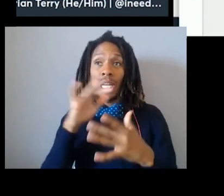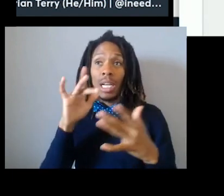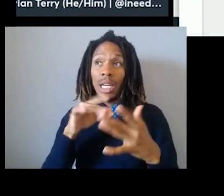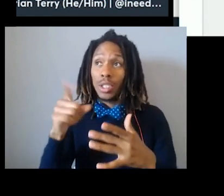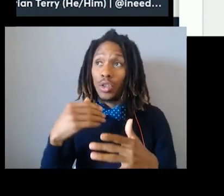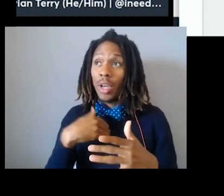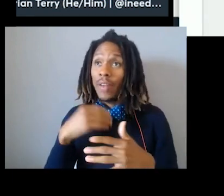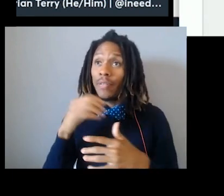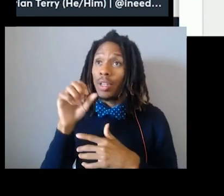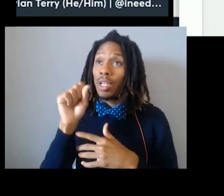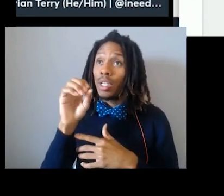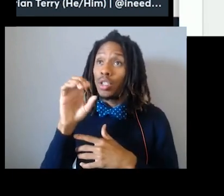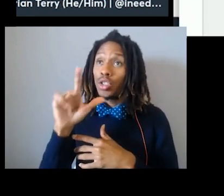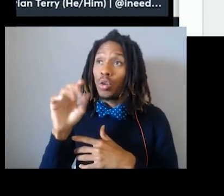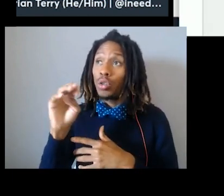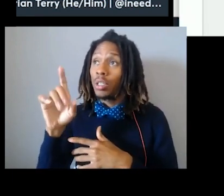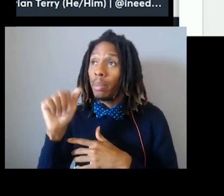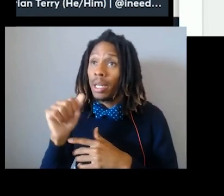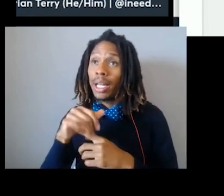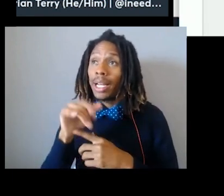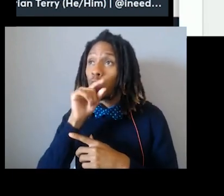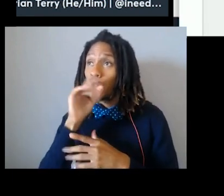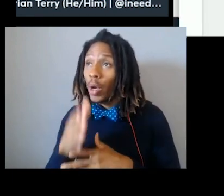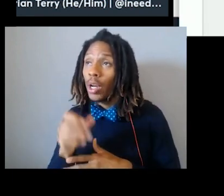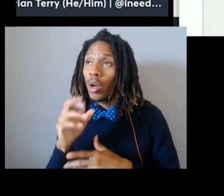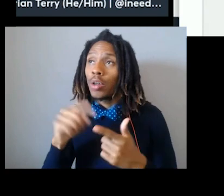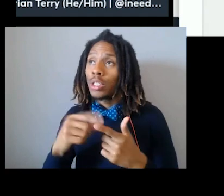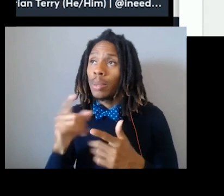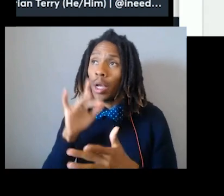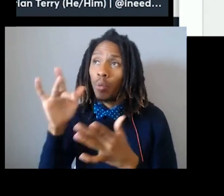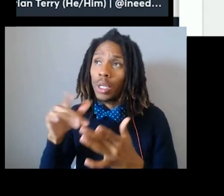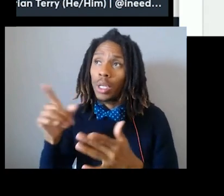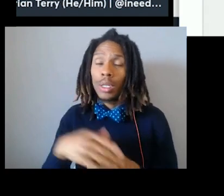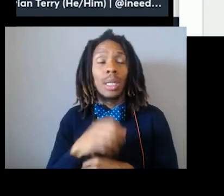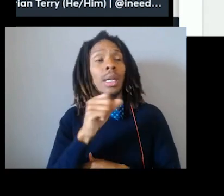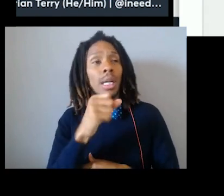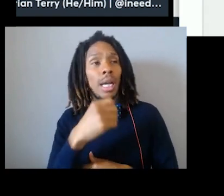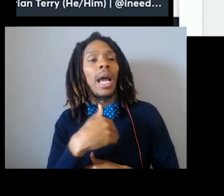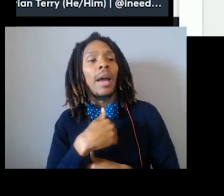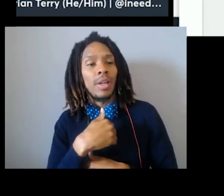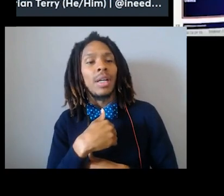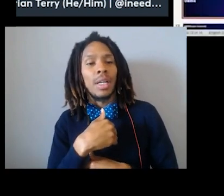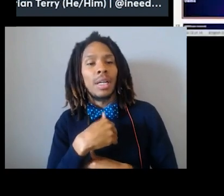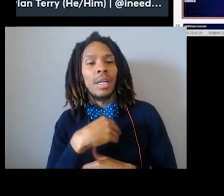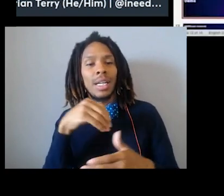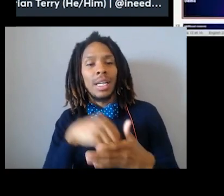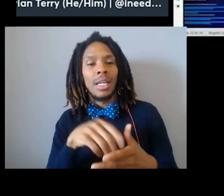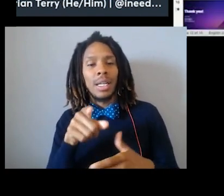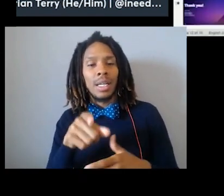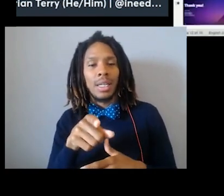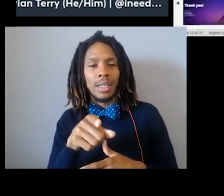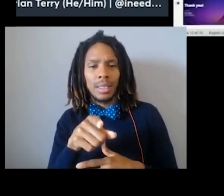maybe Twitter or something where they can reach out to you and ask questions or anything? Yes, so I do have that in the... I think I have it in my deck here.